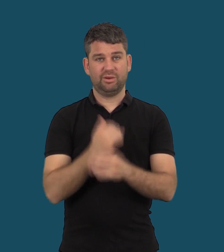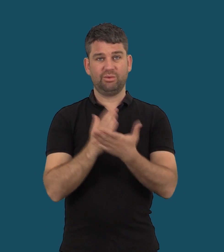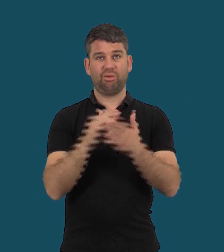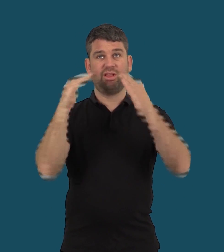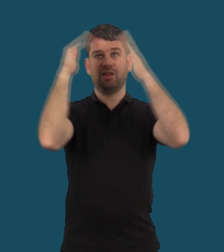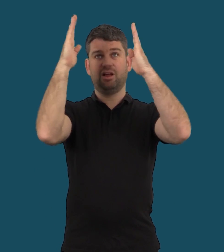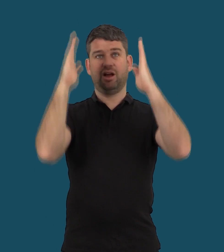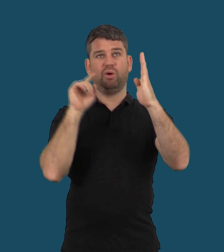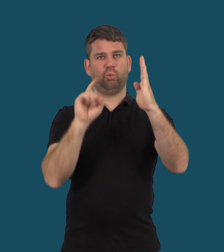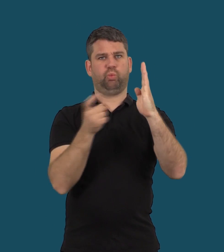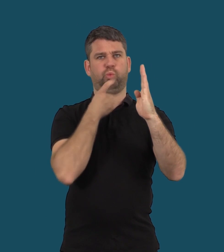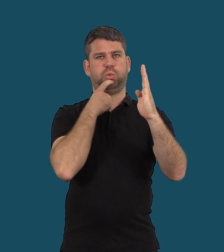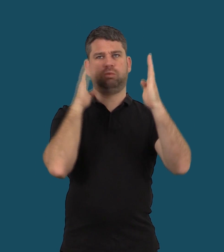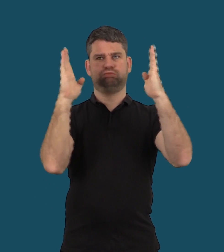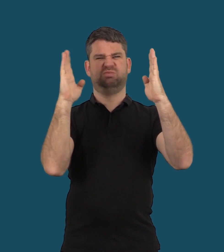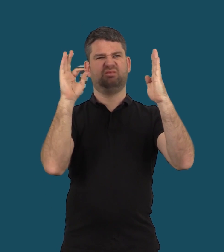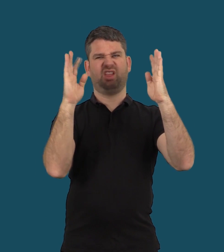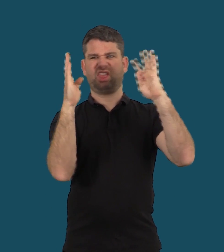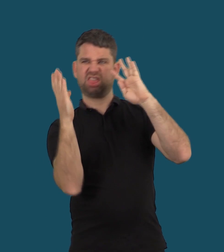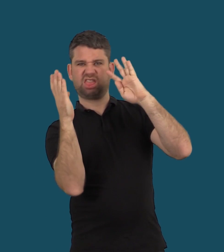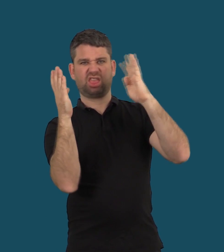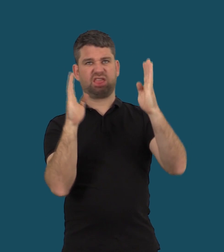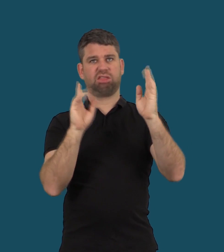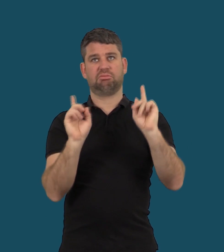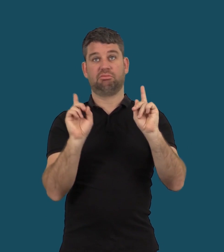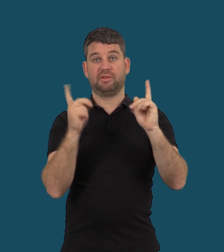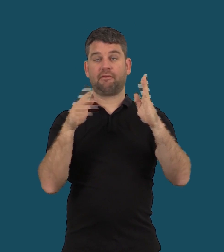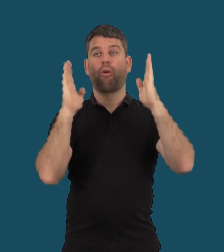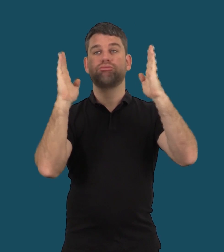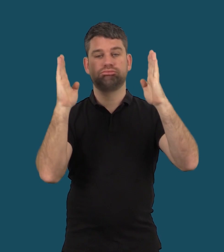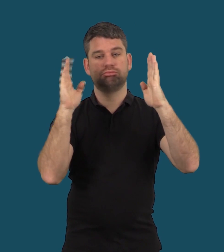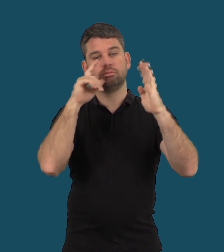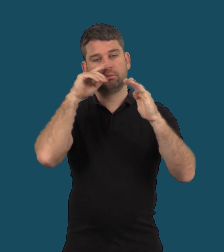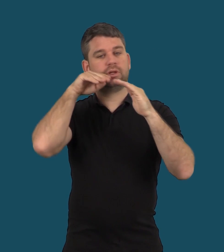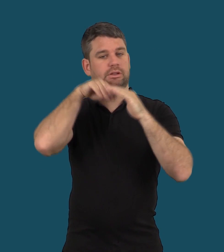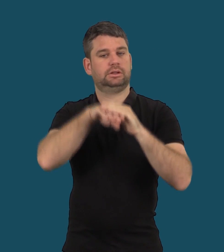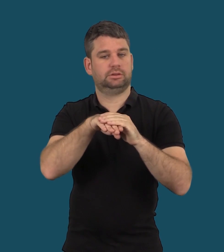Check the outside of your home for any structural damage, and enter your home only if there is none.